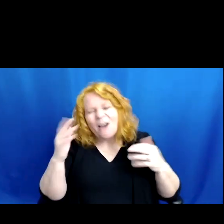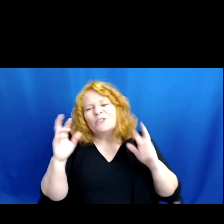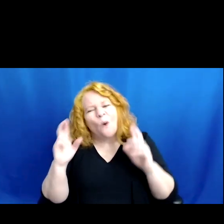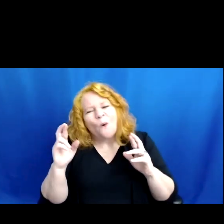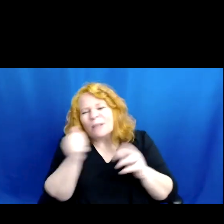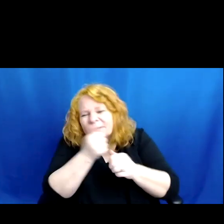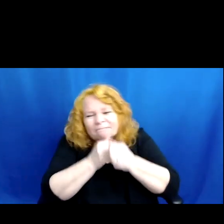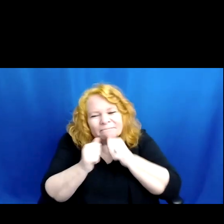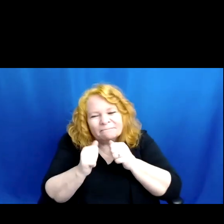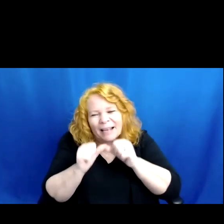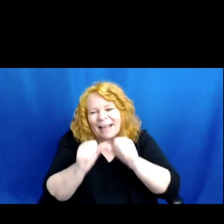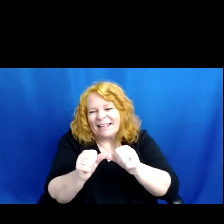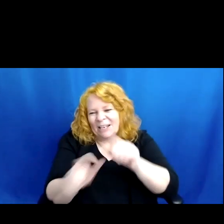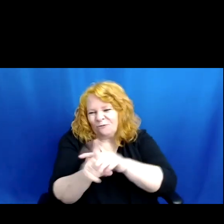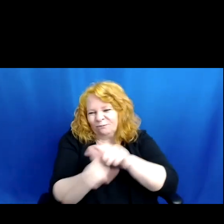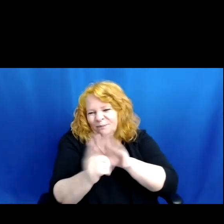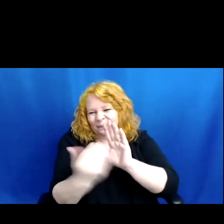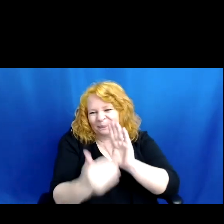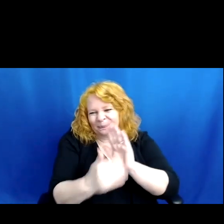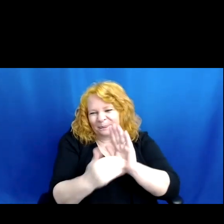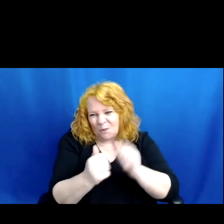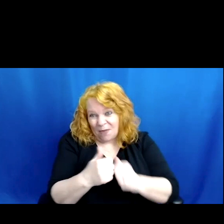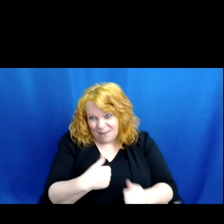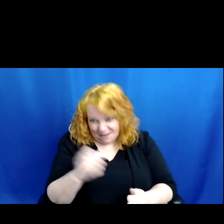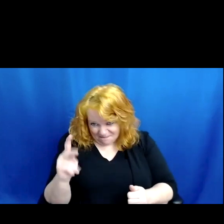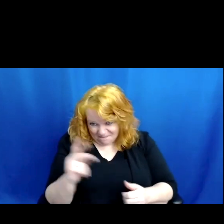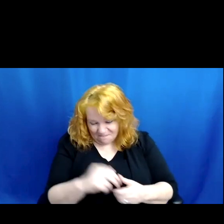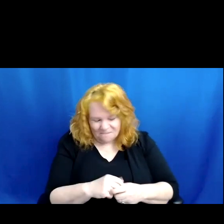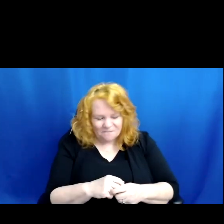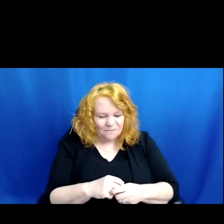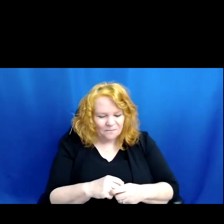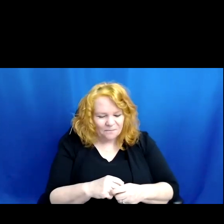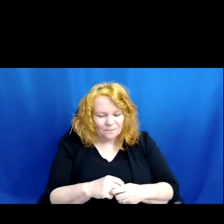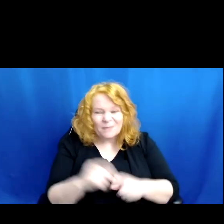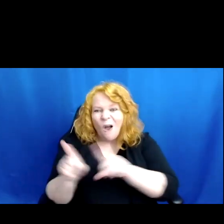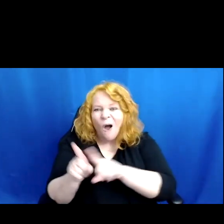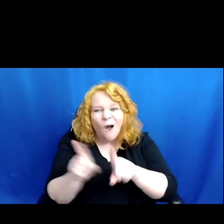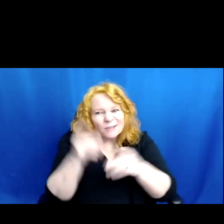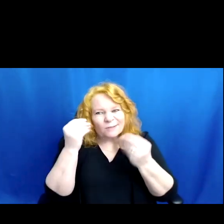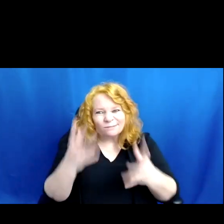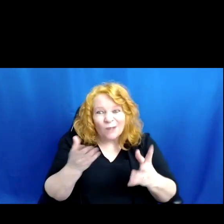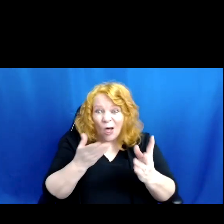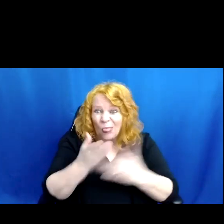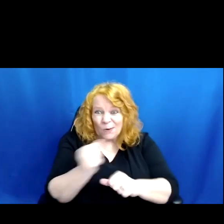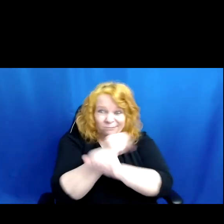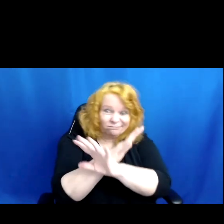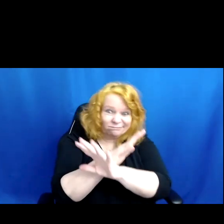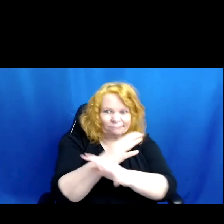Stay with me. Also just to say, screen based is not the most amazing way of engaging.